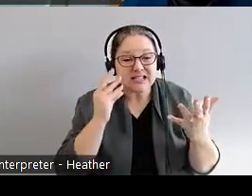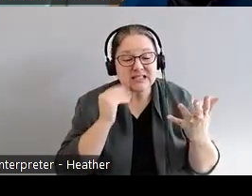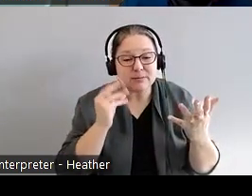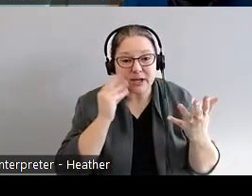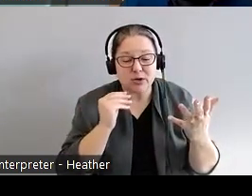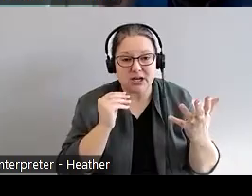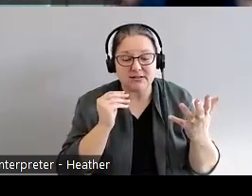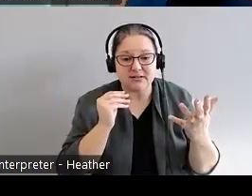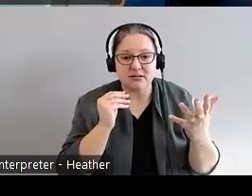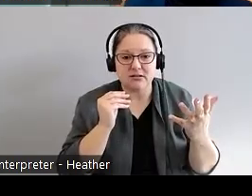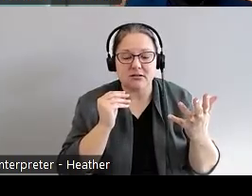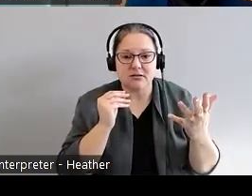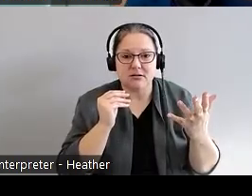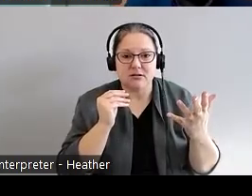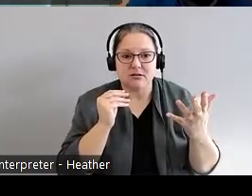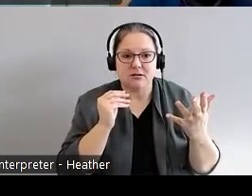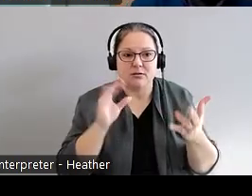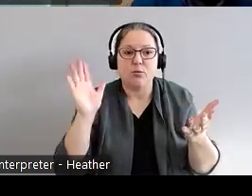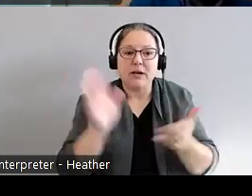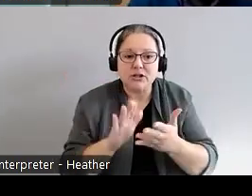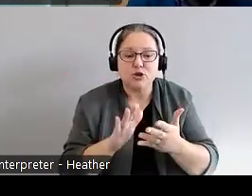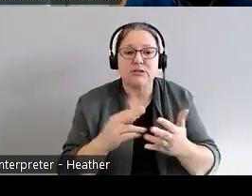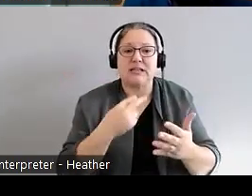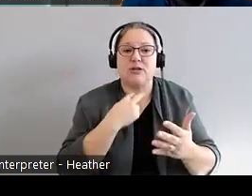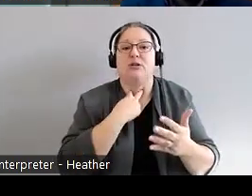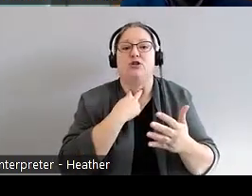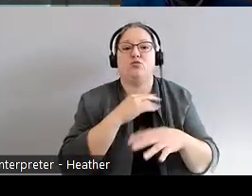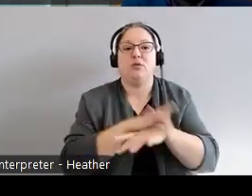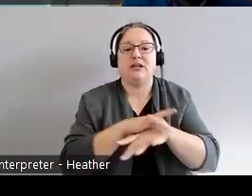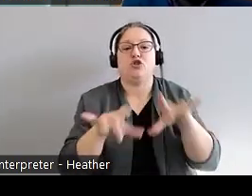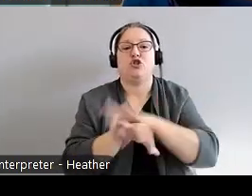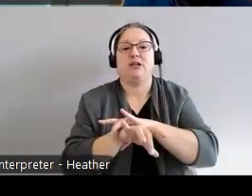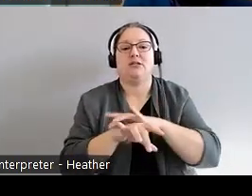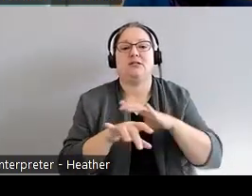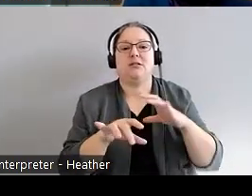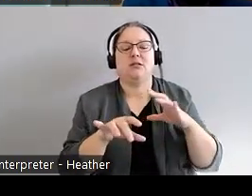um you know or reducing restrictive interventions like when they do happen we keep track of them